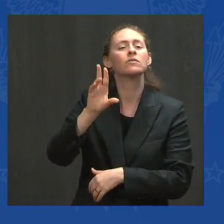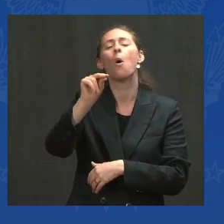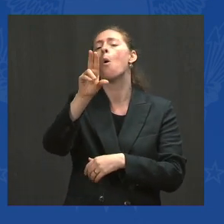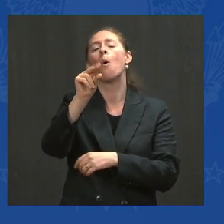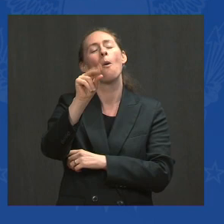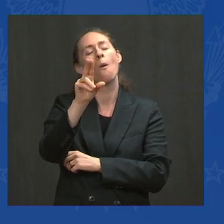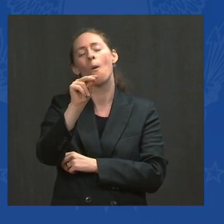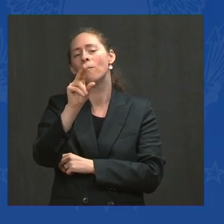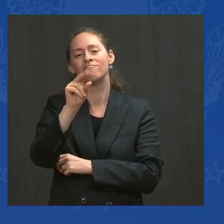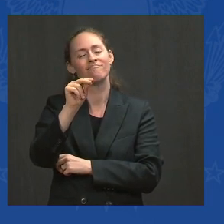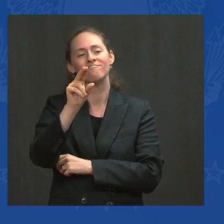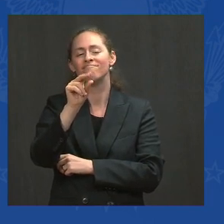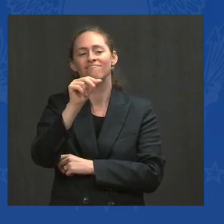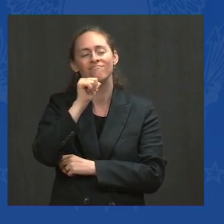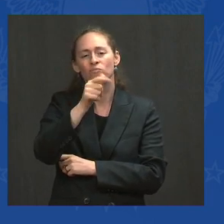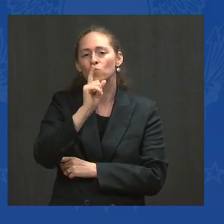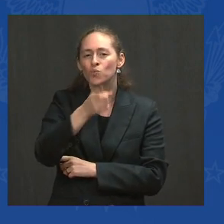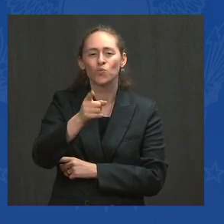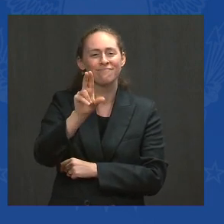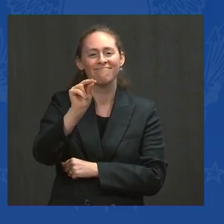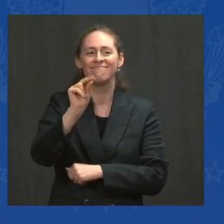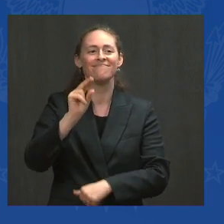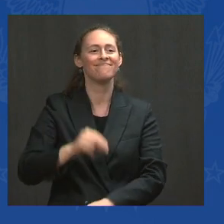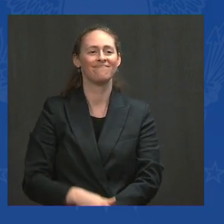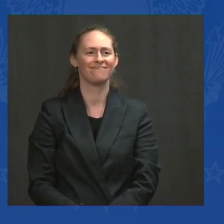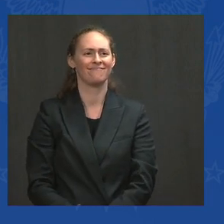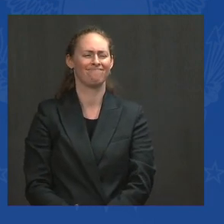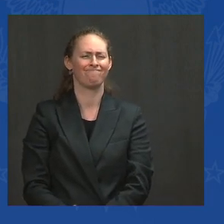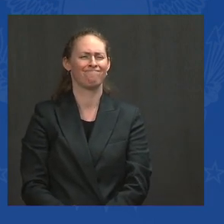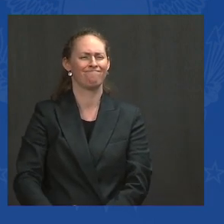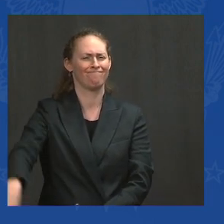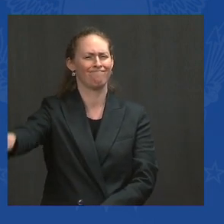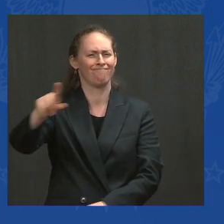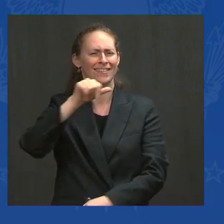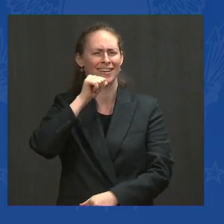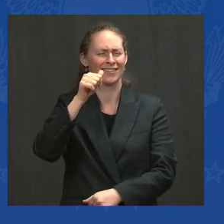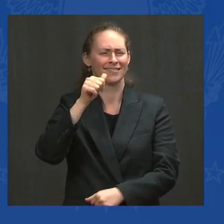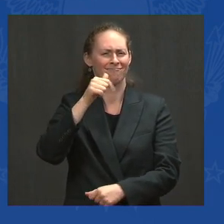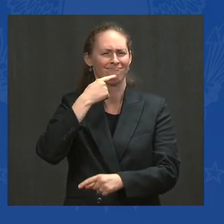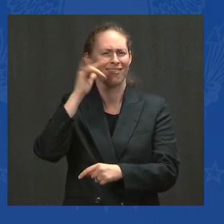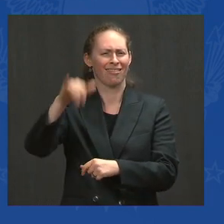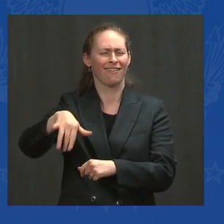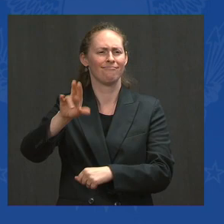They did not -- they didn't -- did not reach that conclusion. The Press: So what is the level of confidence